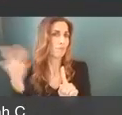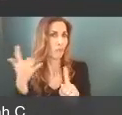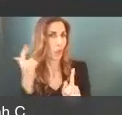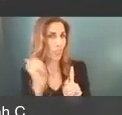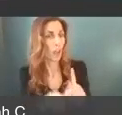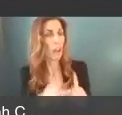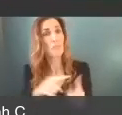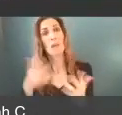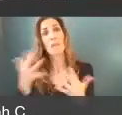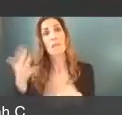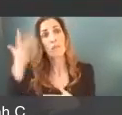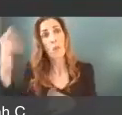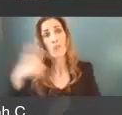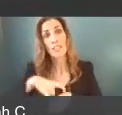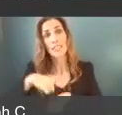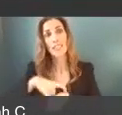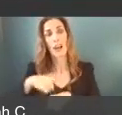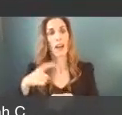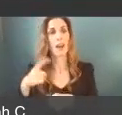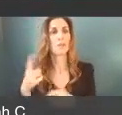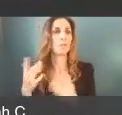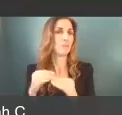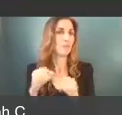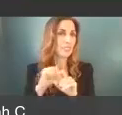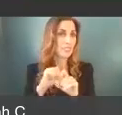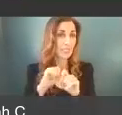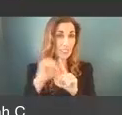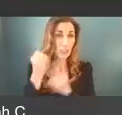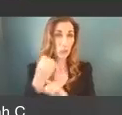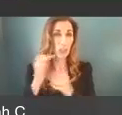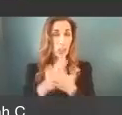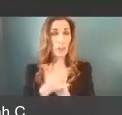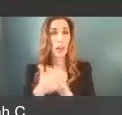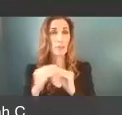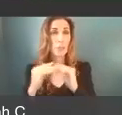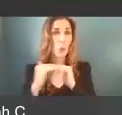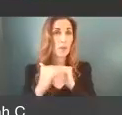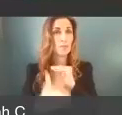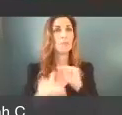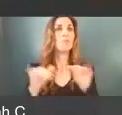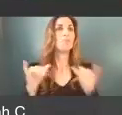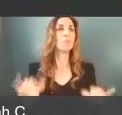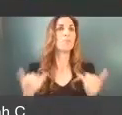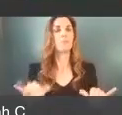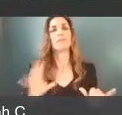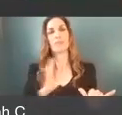time as the situation stabilizes, hopefully we would be able to compile that information